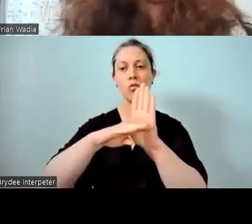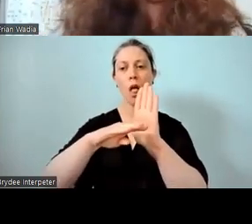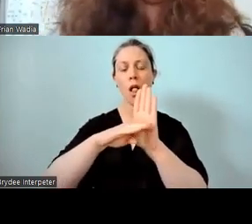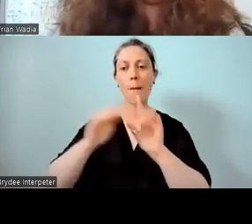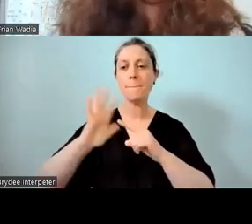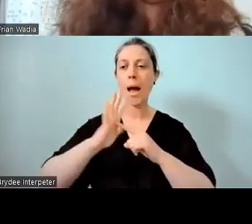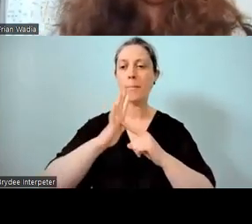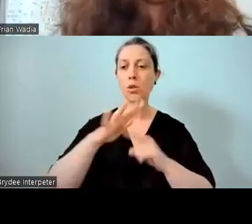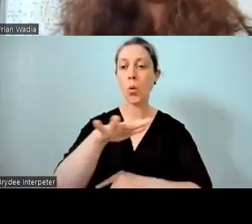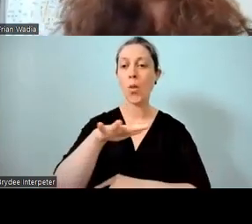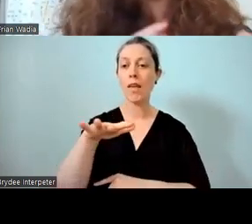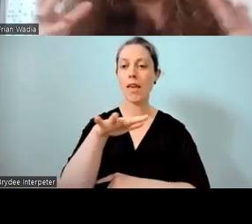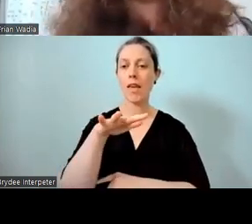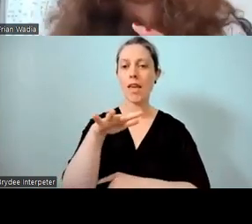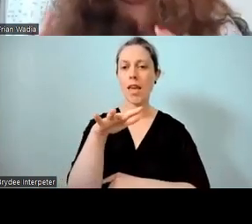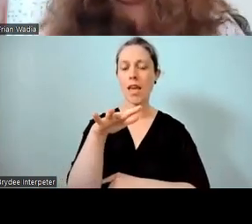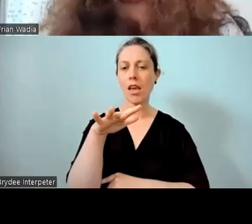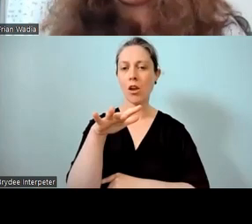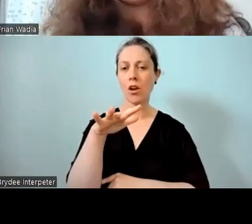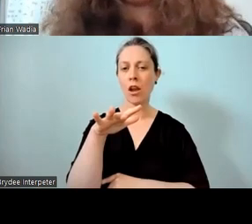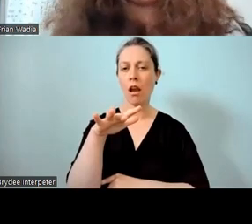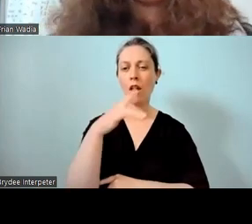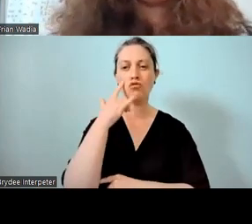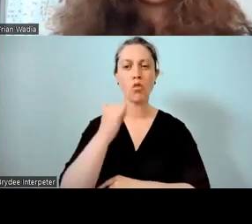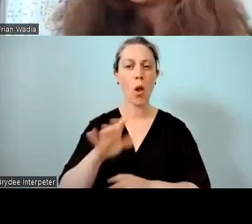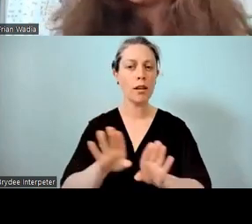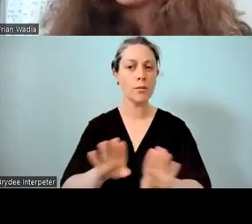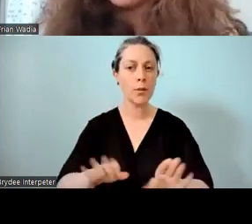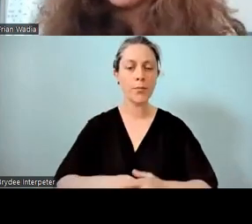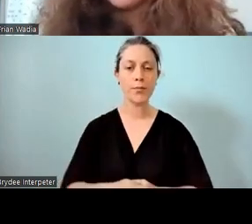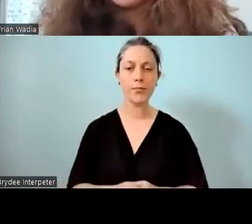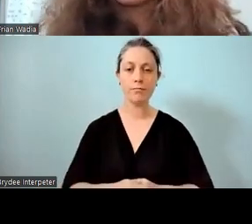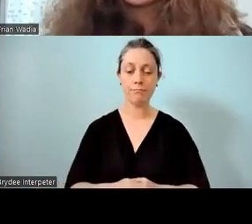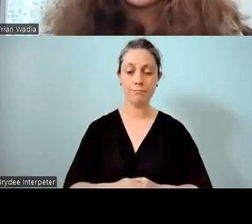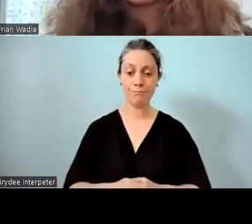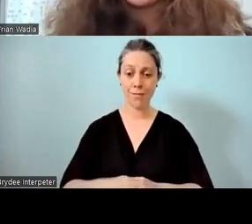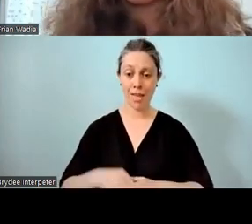Now since then, a lot has happened. I'm not sure if you are sort of up to date